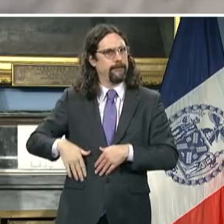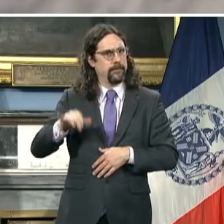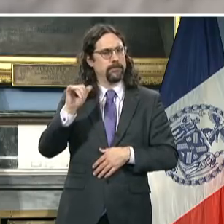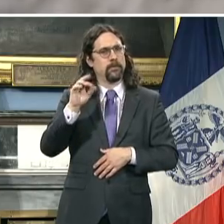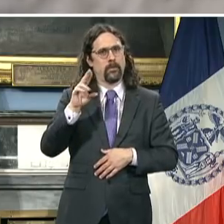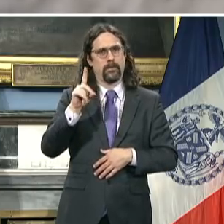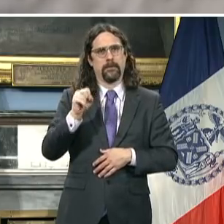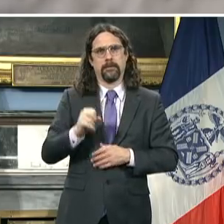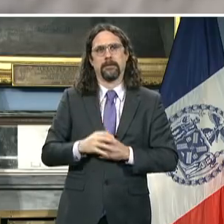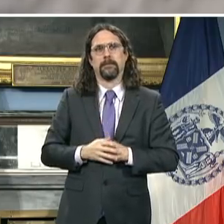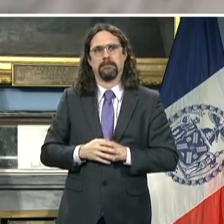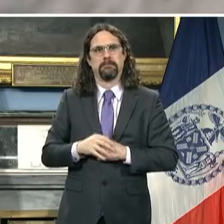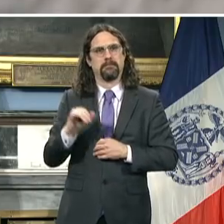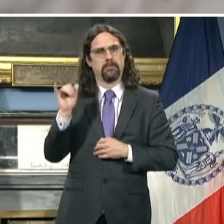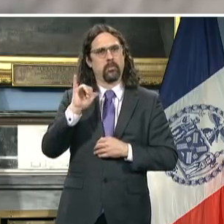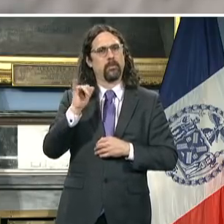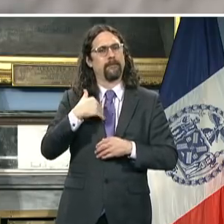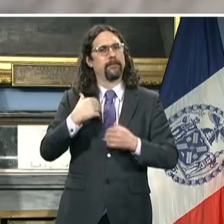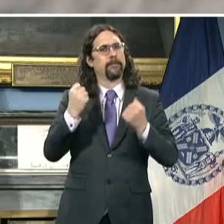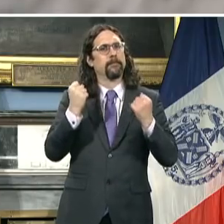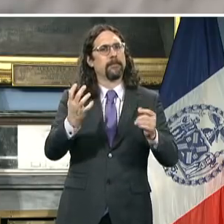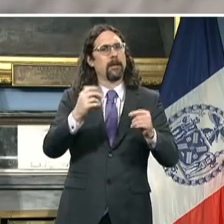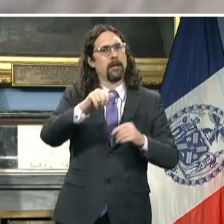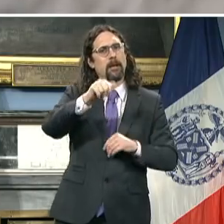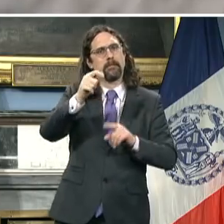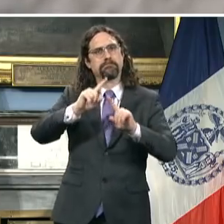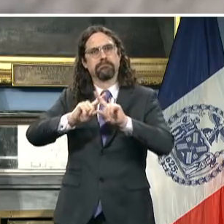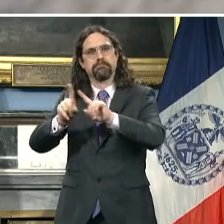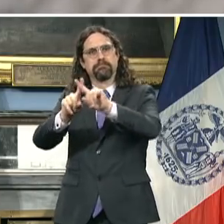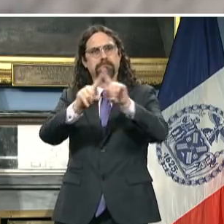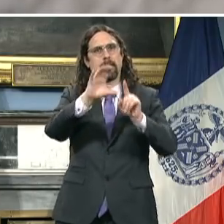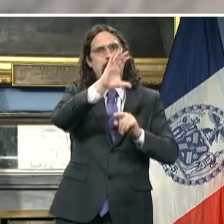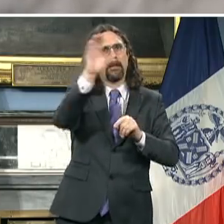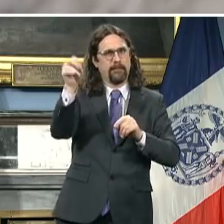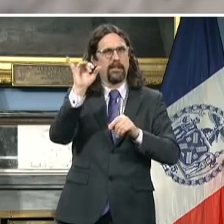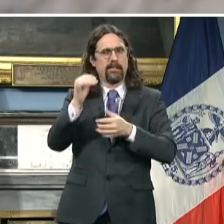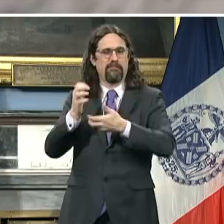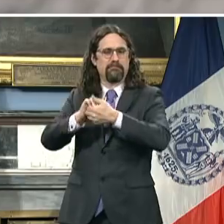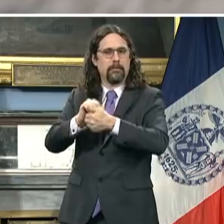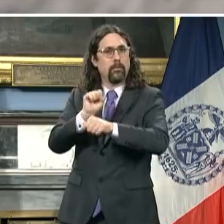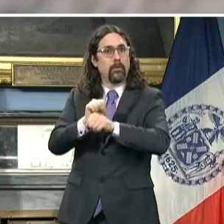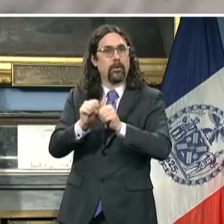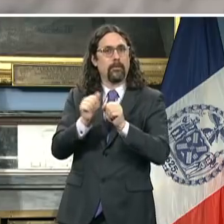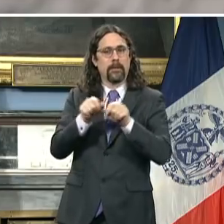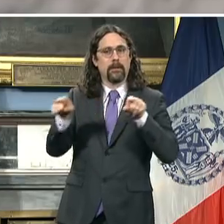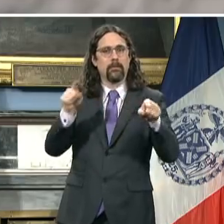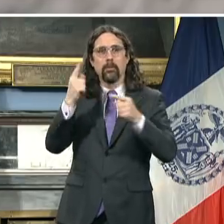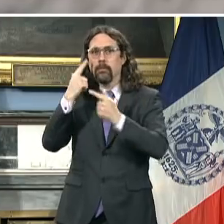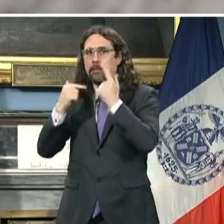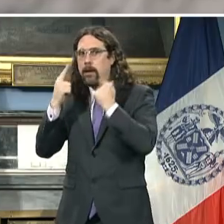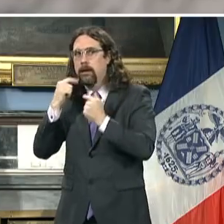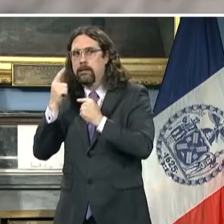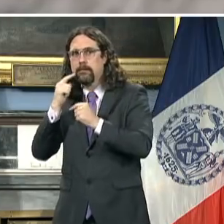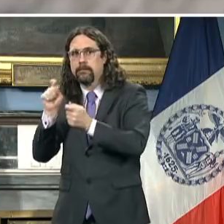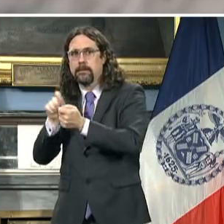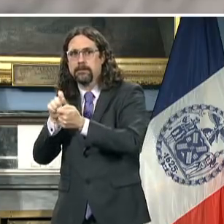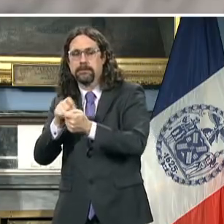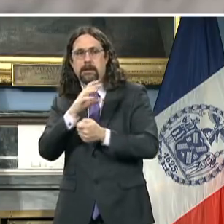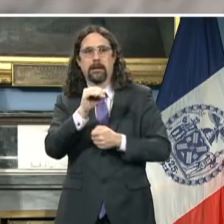I WANT TO THANK A NUMBER OF COMPANIES HERE IN THE NAVY YARD ARE WORKG INTOHE LP THEM DO THEIR WO.RK